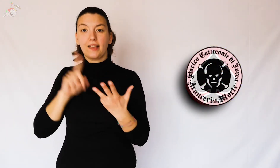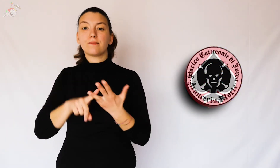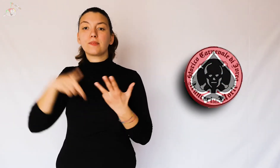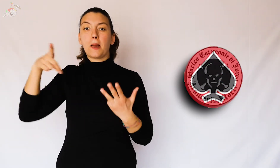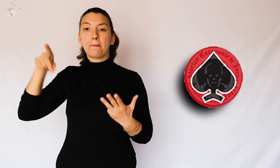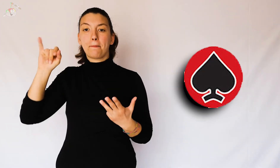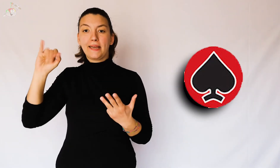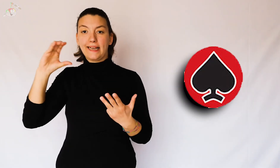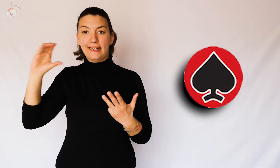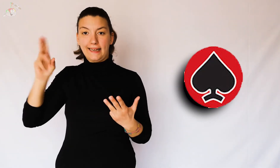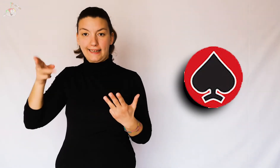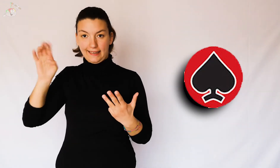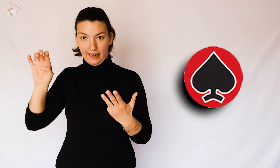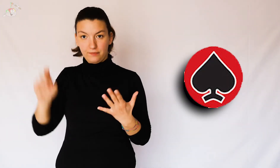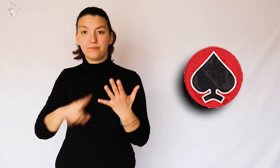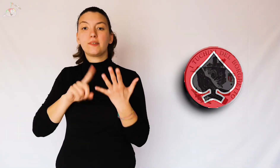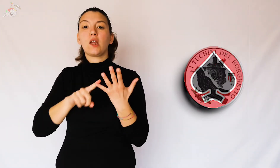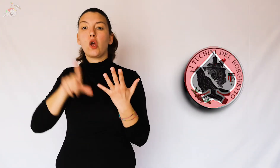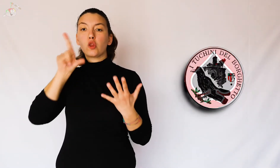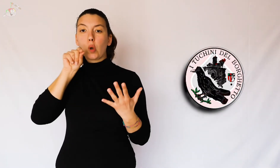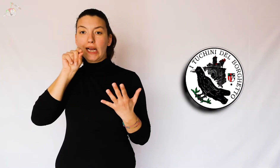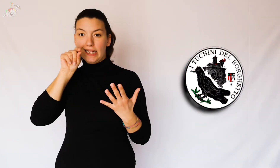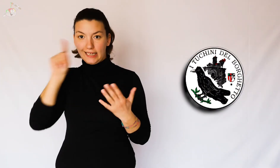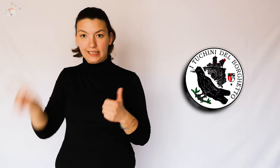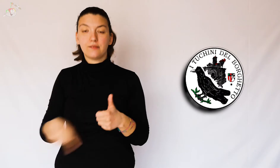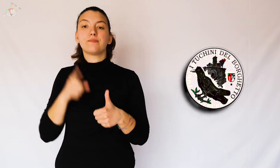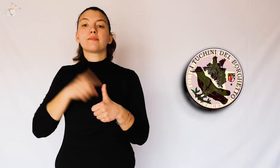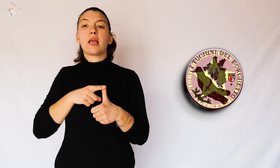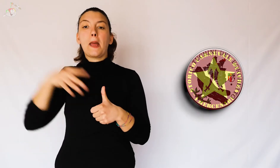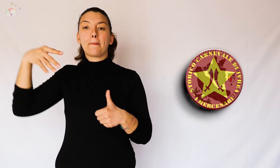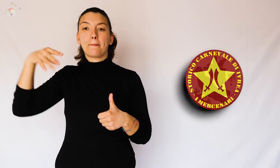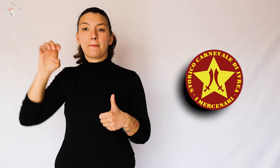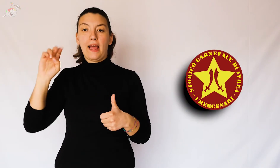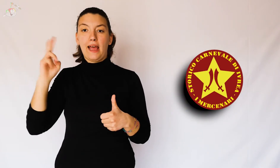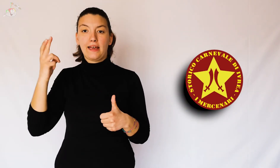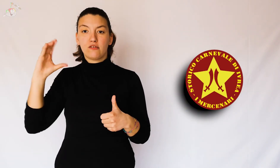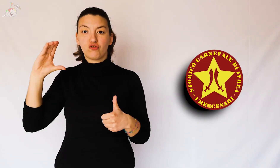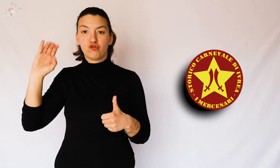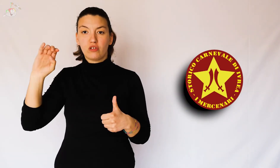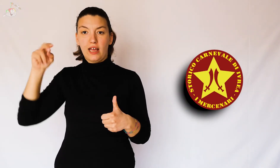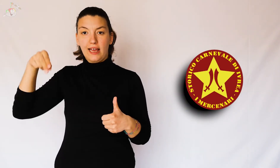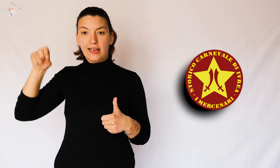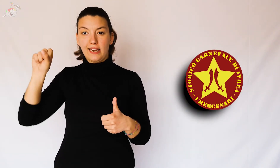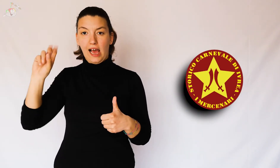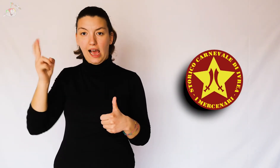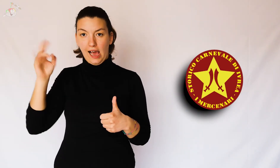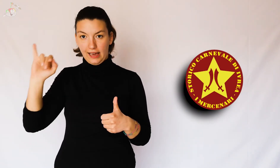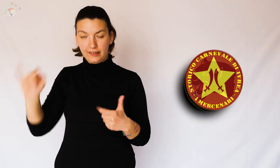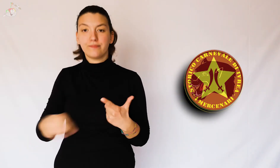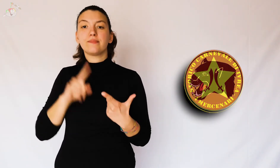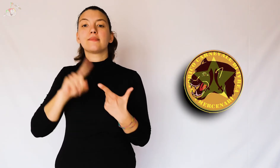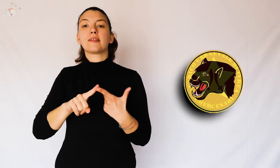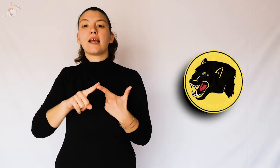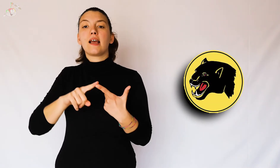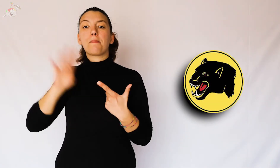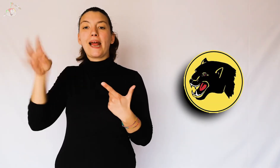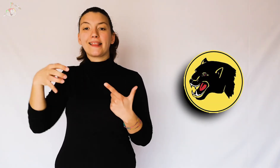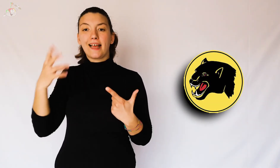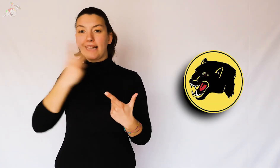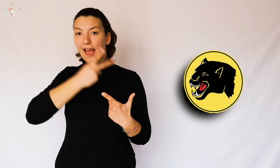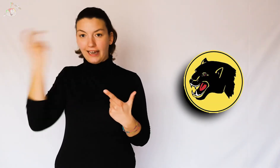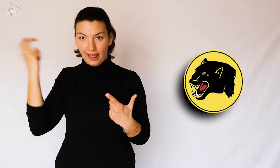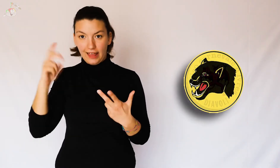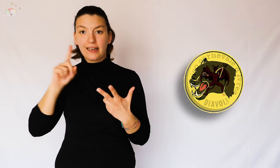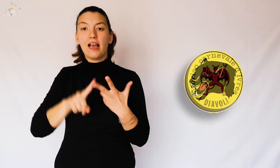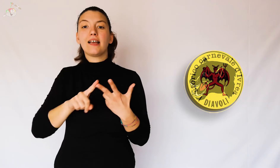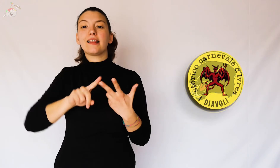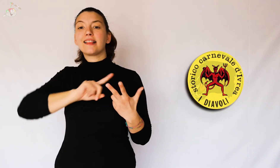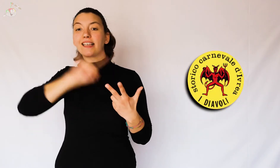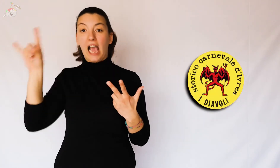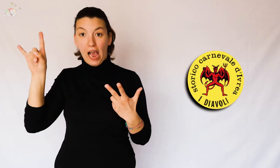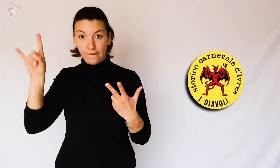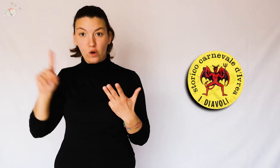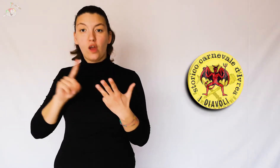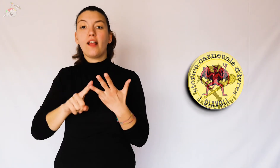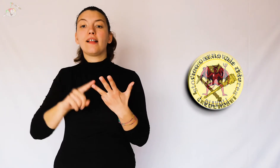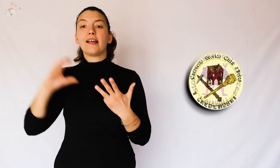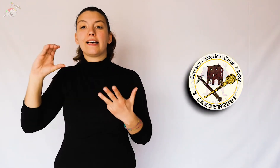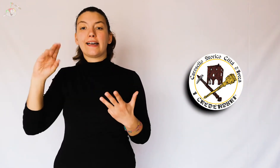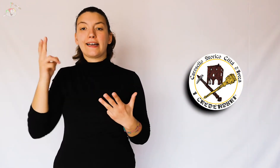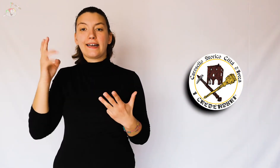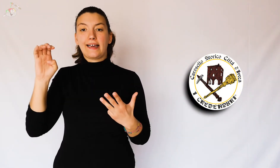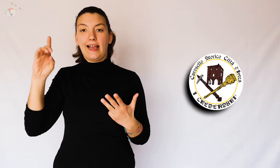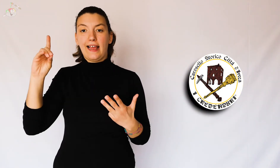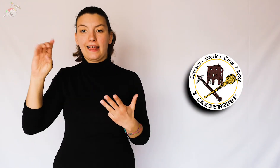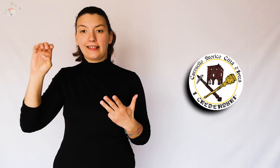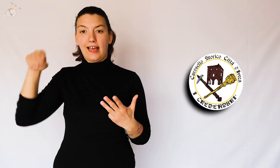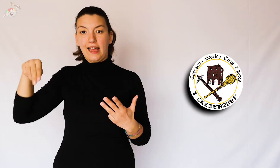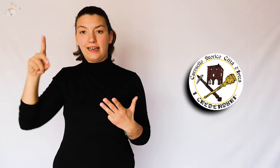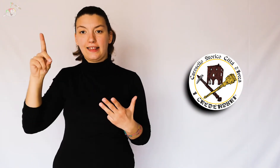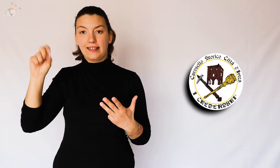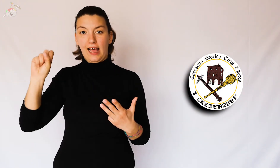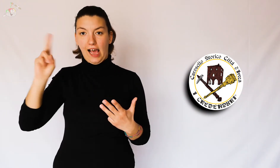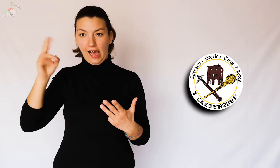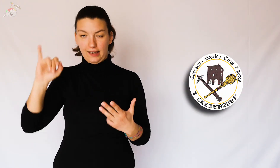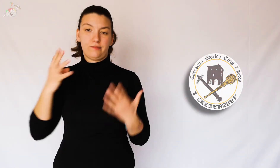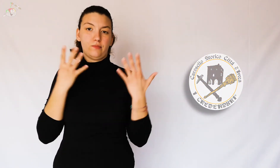Spades, Tuchini, Mercenaries, Black Panther, Devils and Believers.